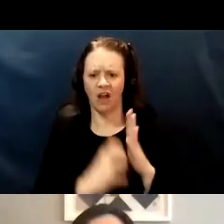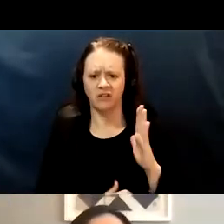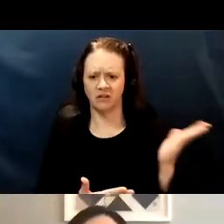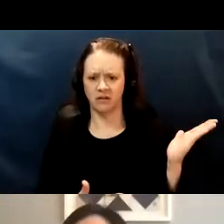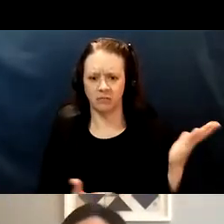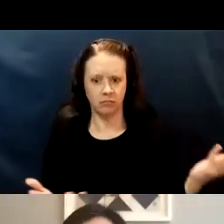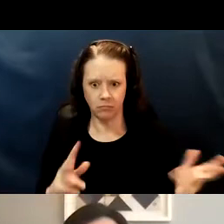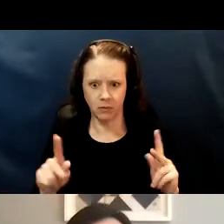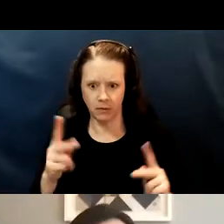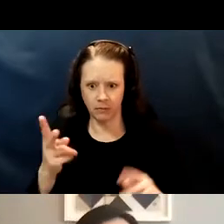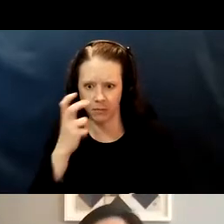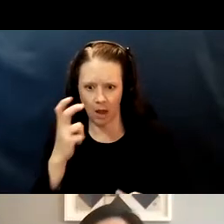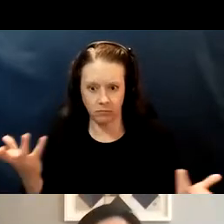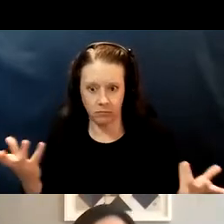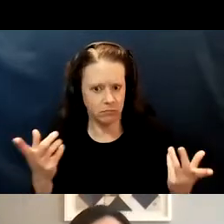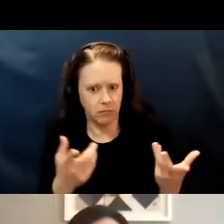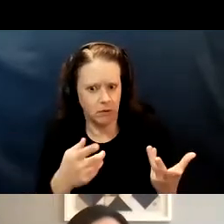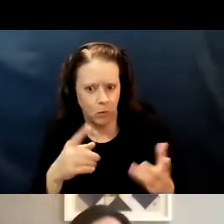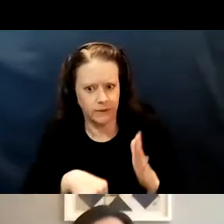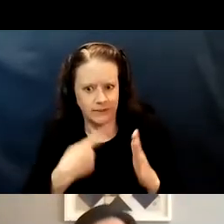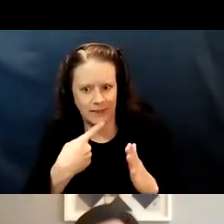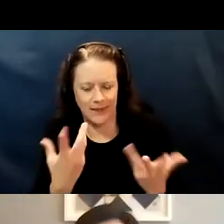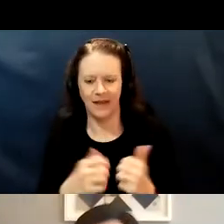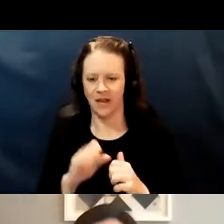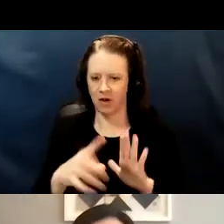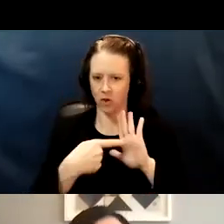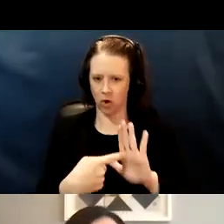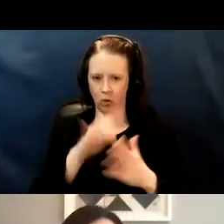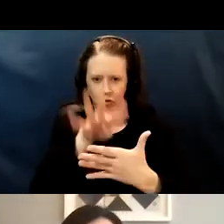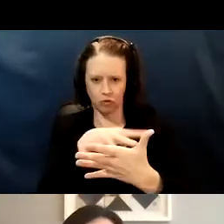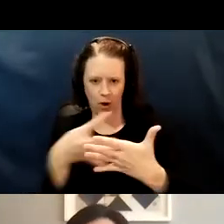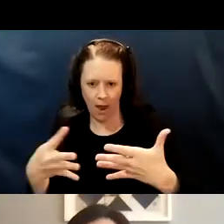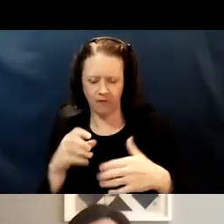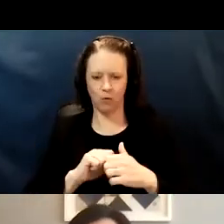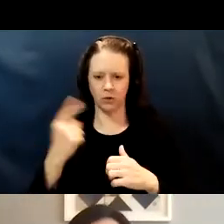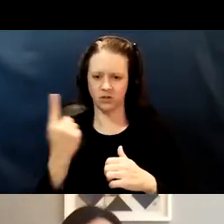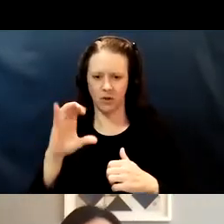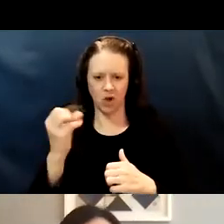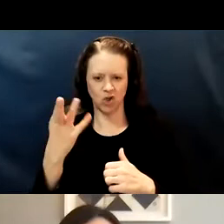Or if I'm sharing a chart or graph, I want to make sure I'm explaining what it's showing and not just saying like as you can